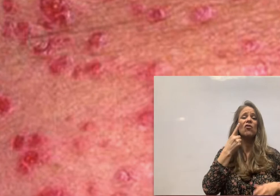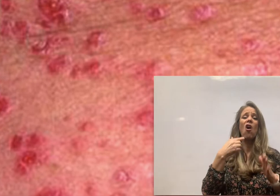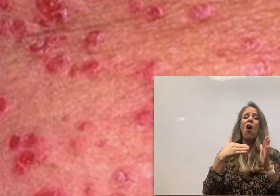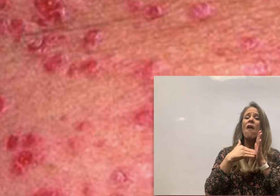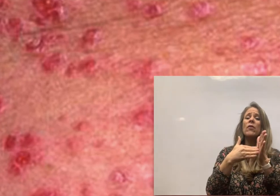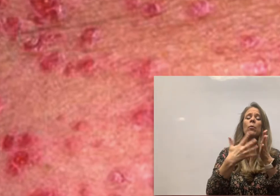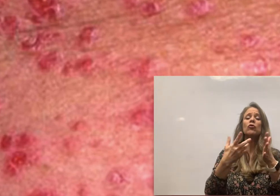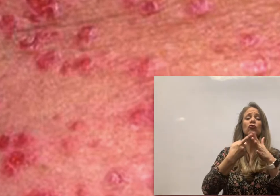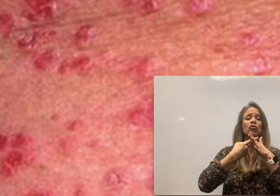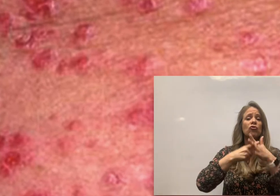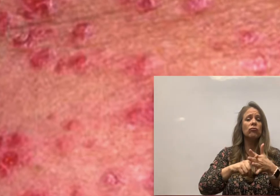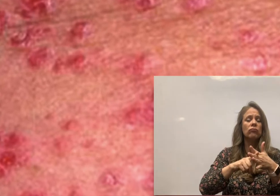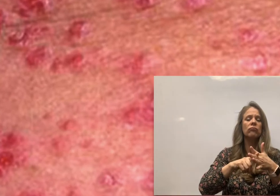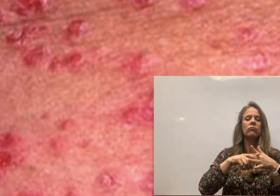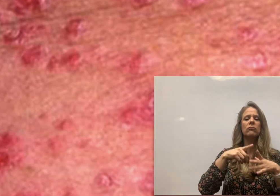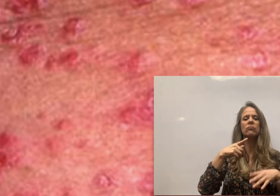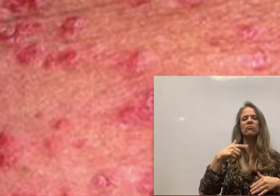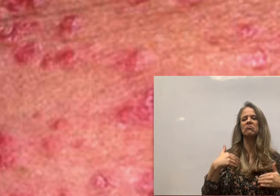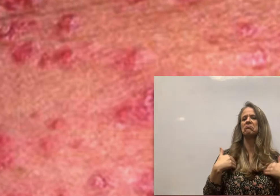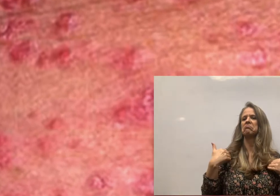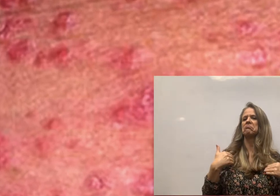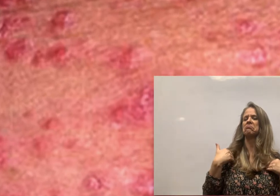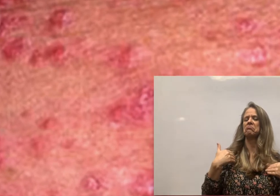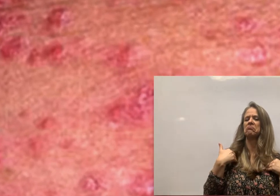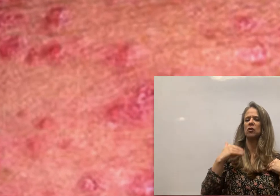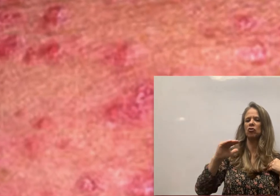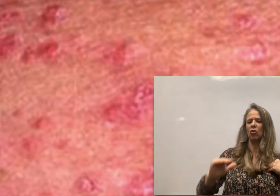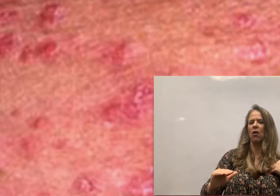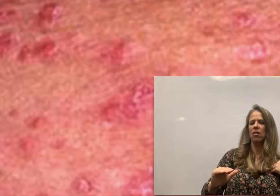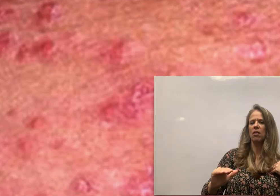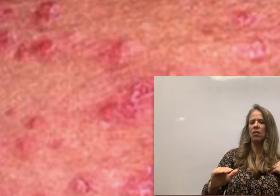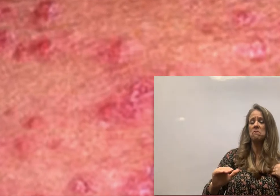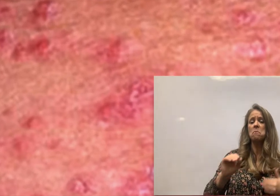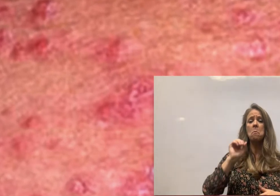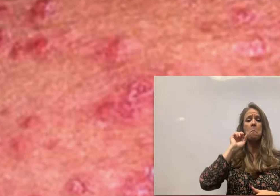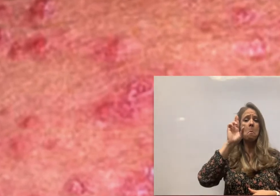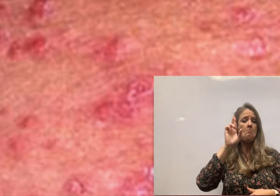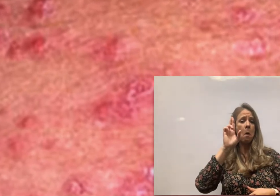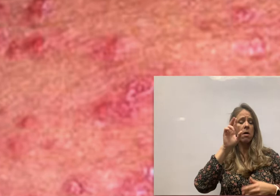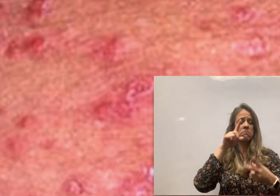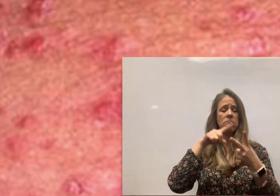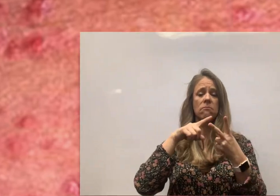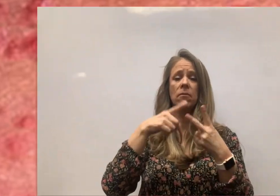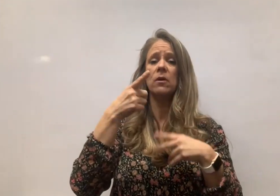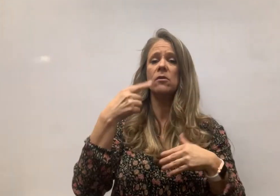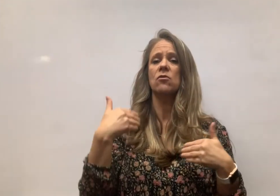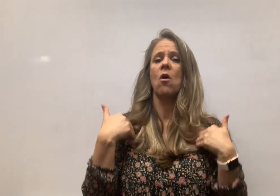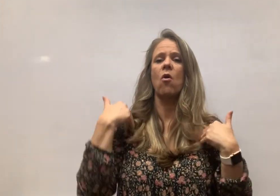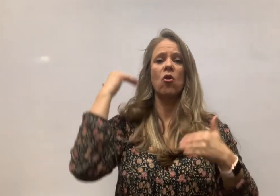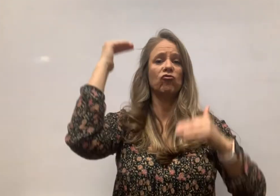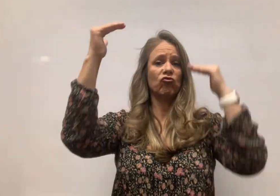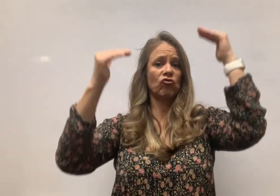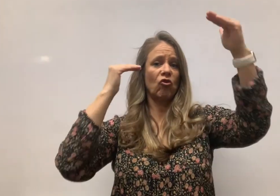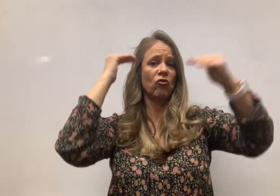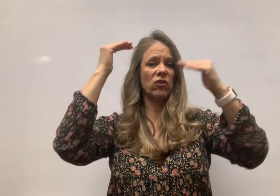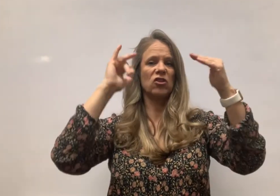It also often starts in childhood or young adulthood,